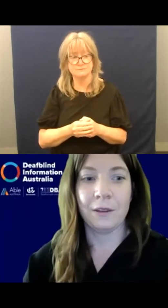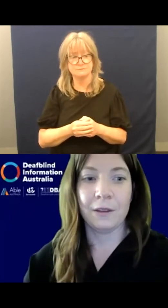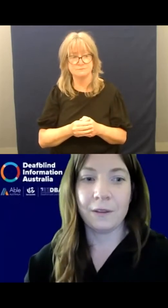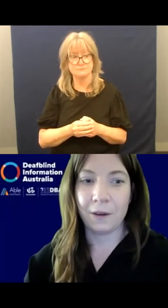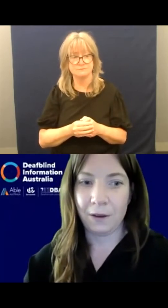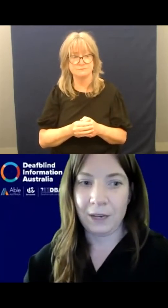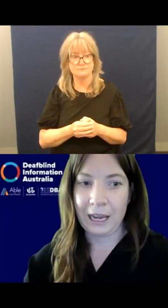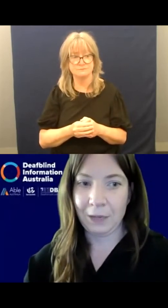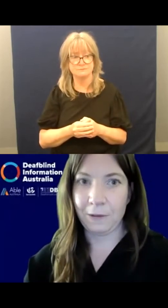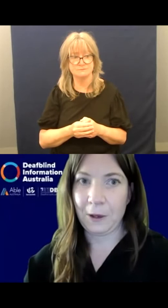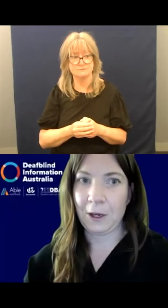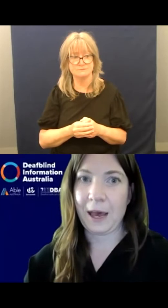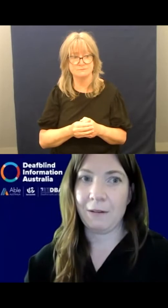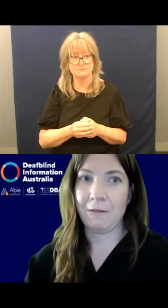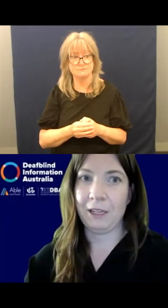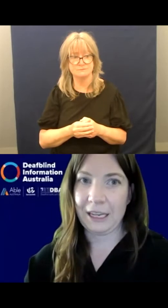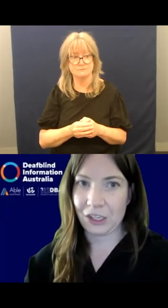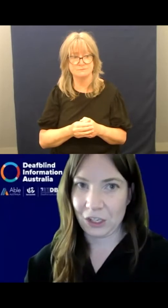So now that we have spoken about relationship,